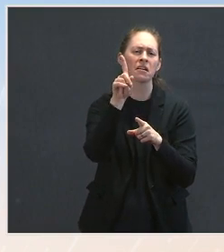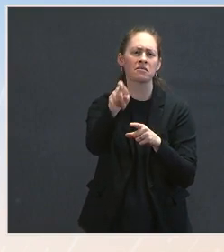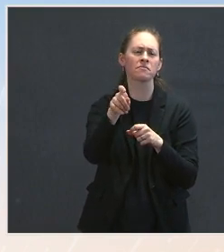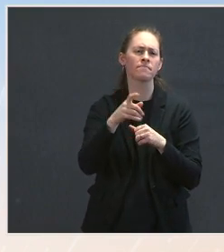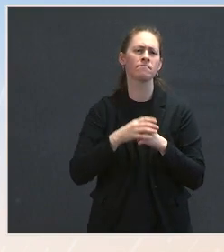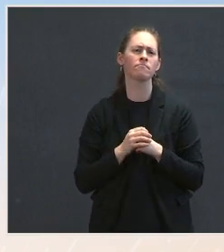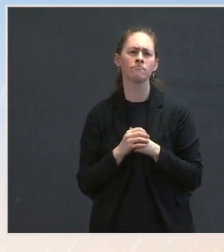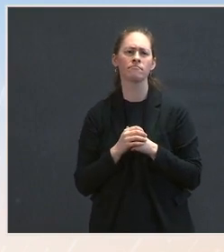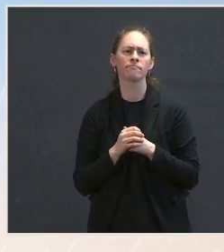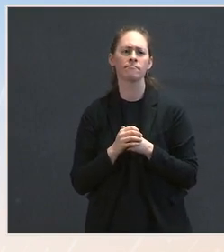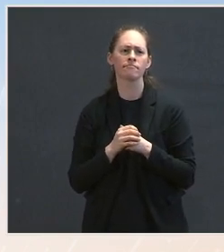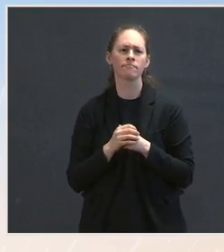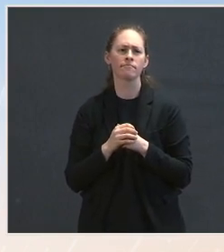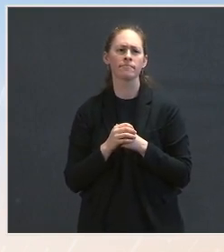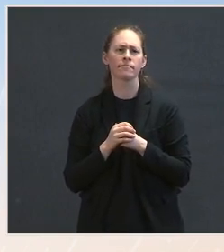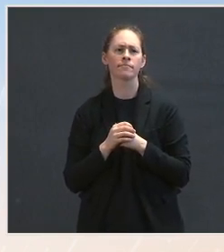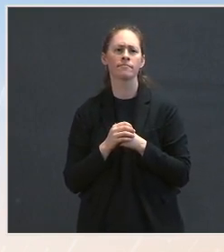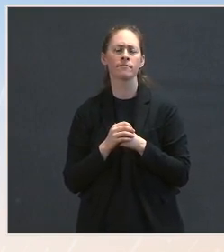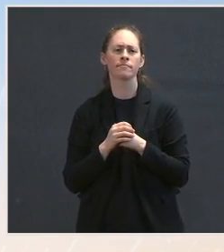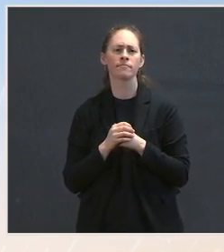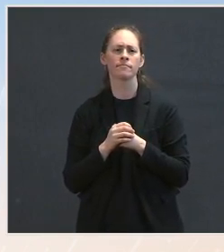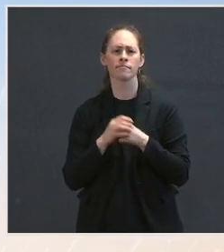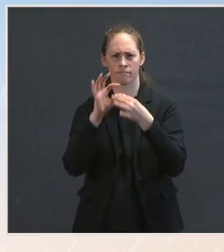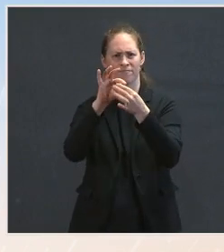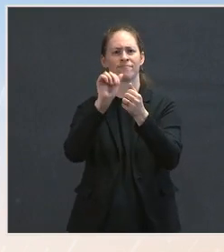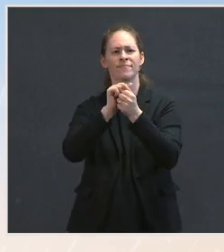to allow more unaccompanied minors to be in the facilities?